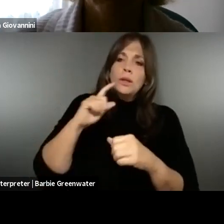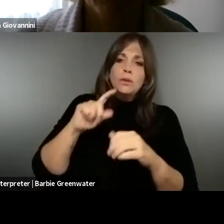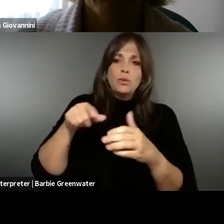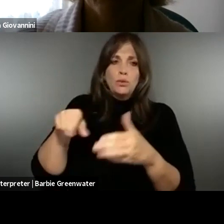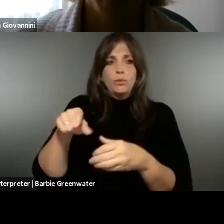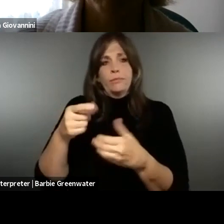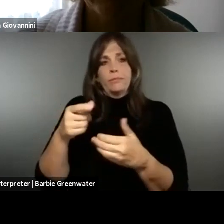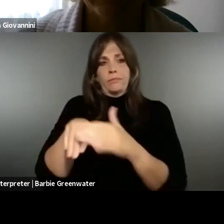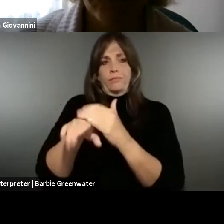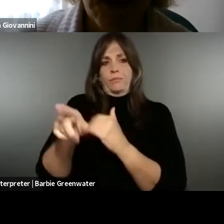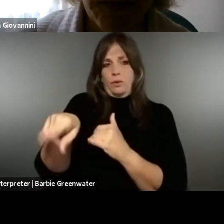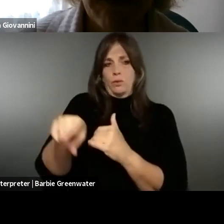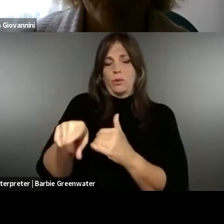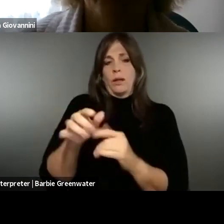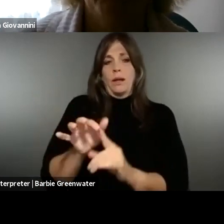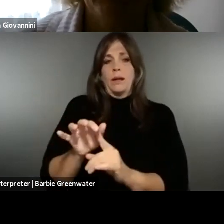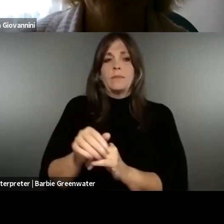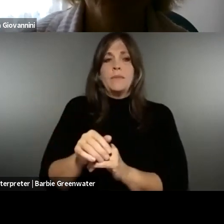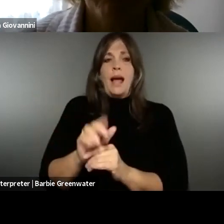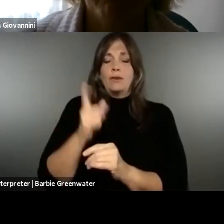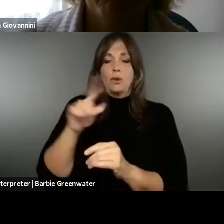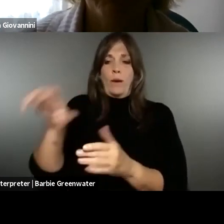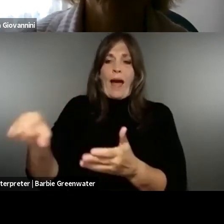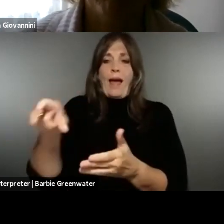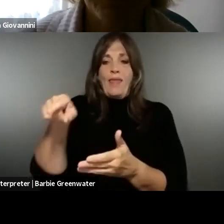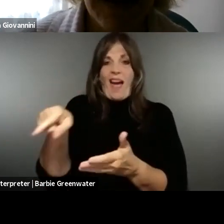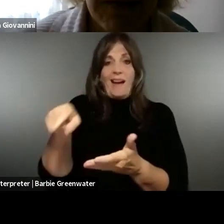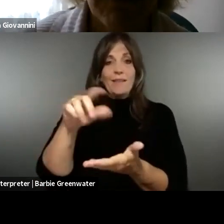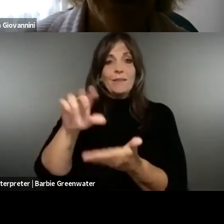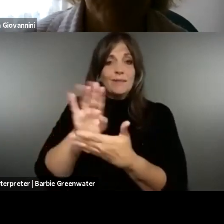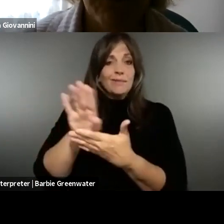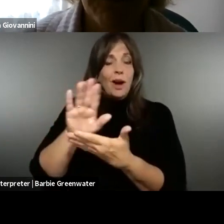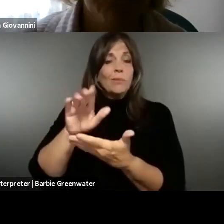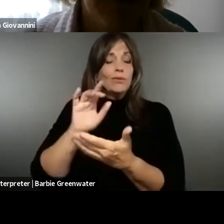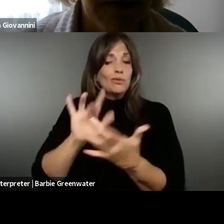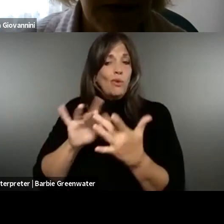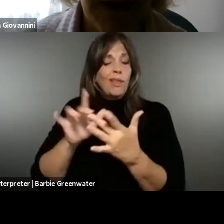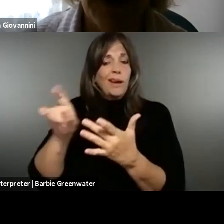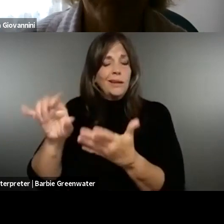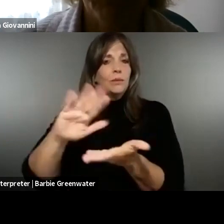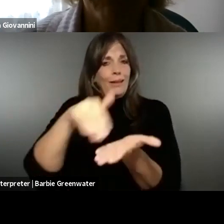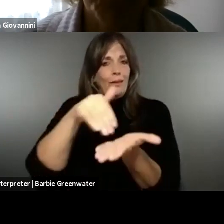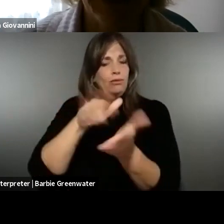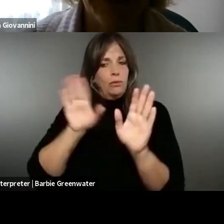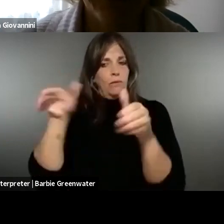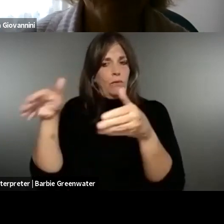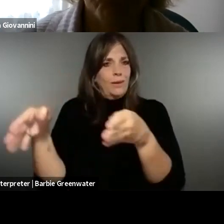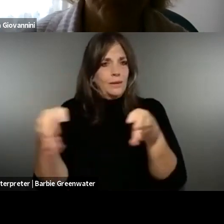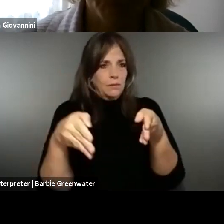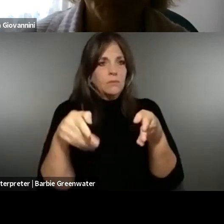societal benefit, the consumers have to be at the centre of the economy and especially at the recovery that we are hopefully starting soon. In